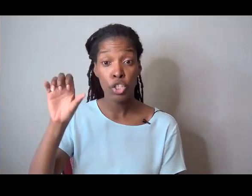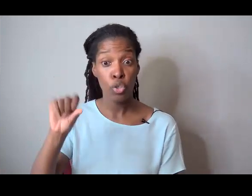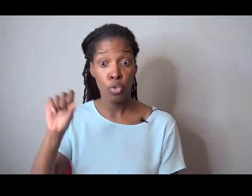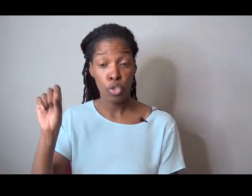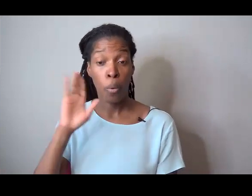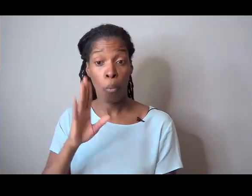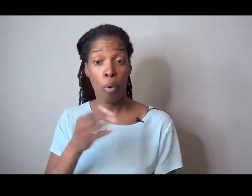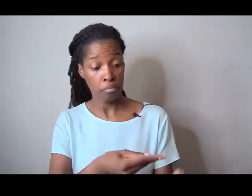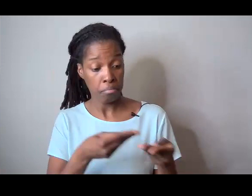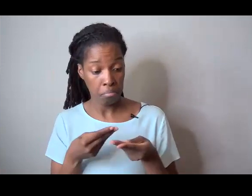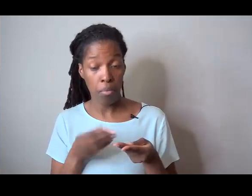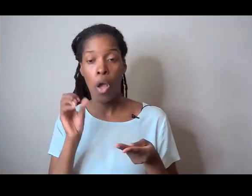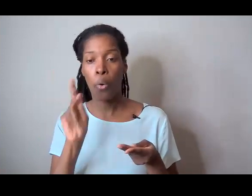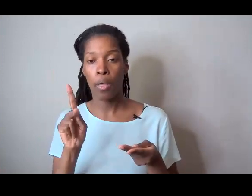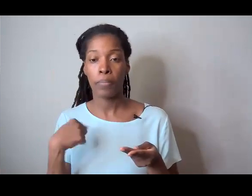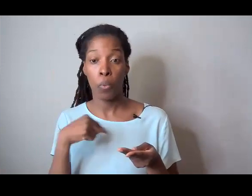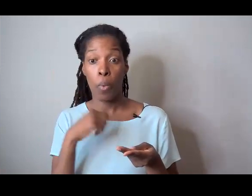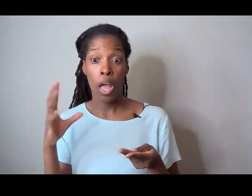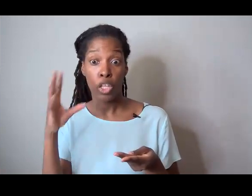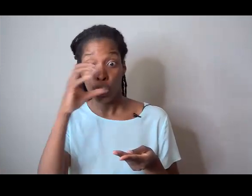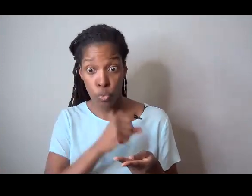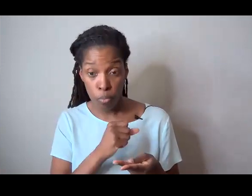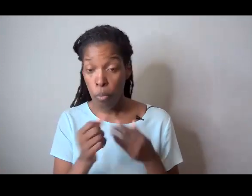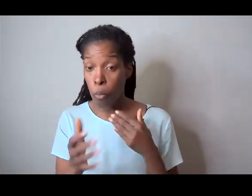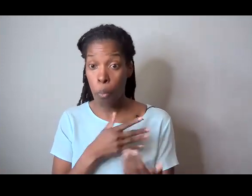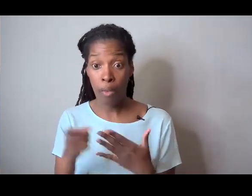Well, we're going to assume whatever you made last year ask what you will make this year.